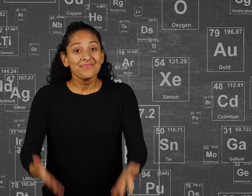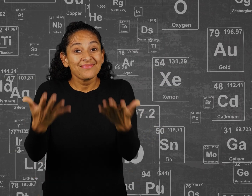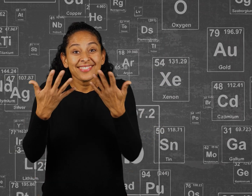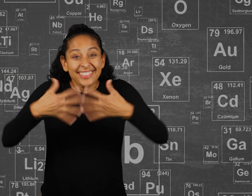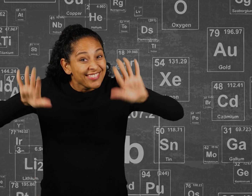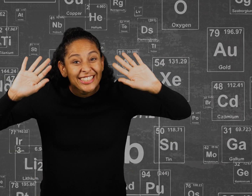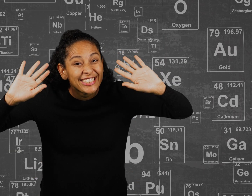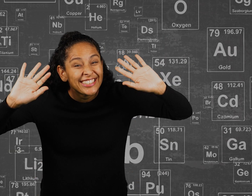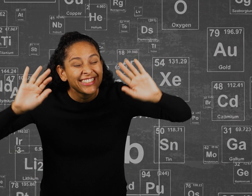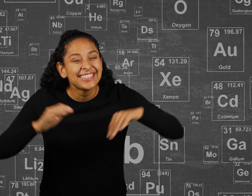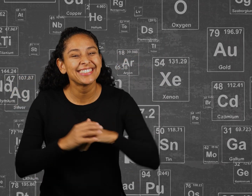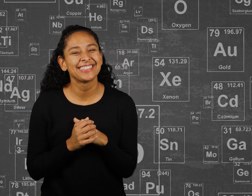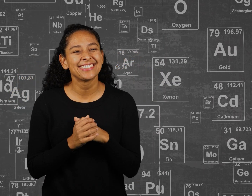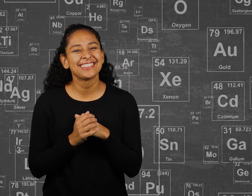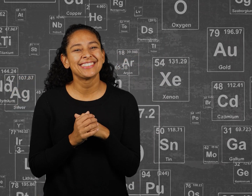That’s it!